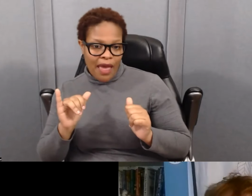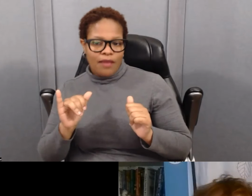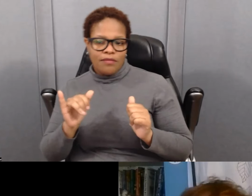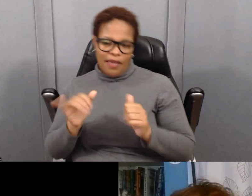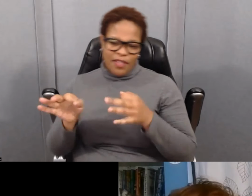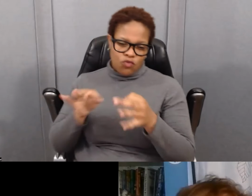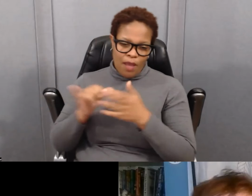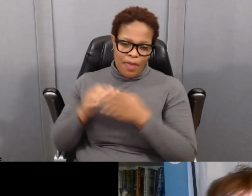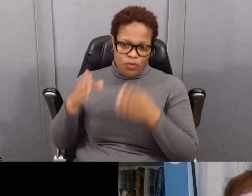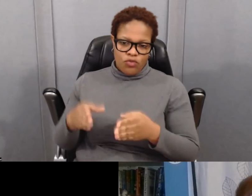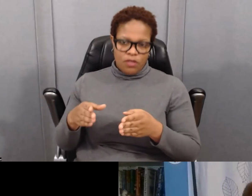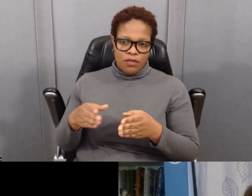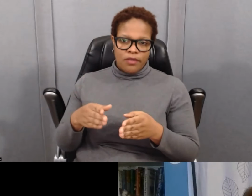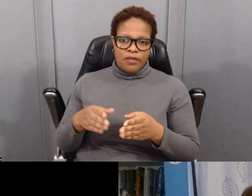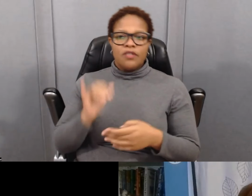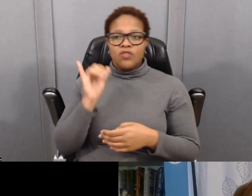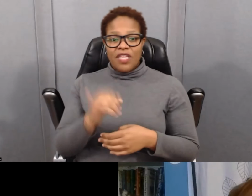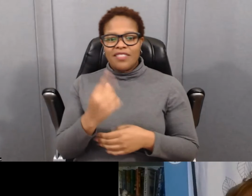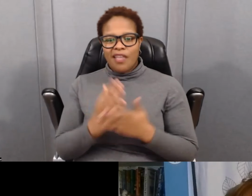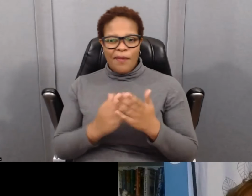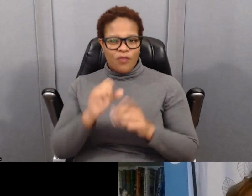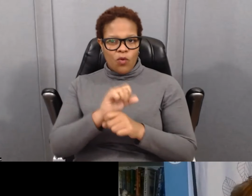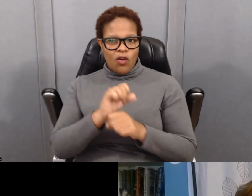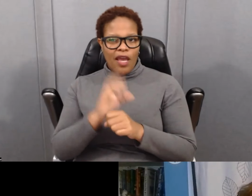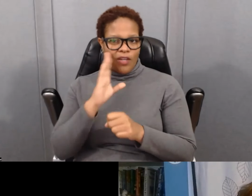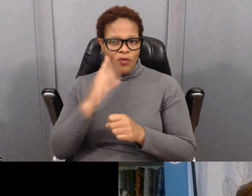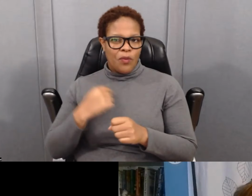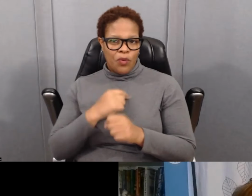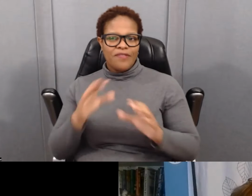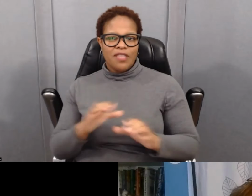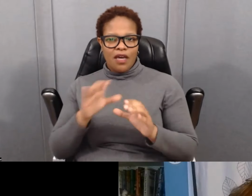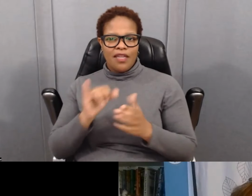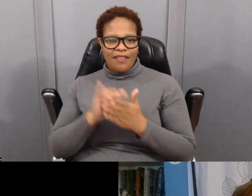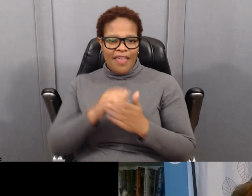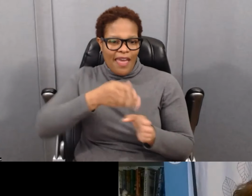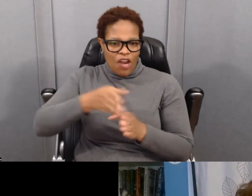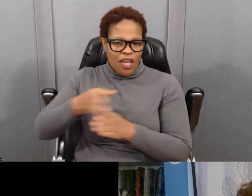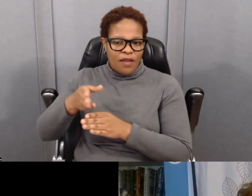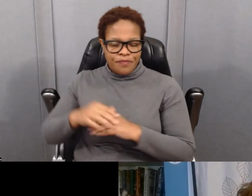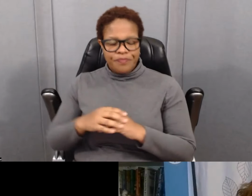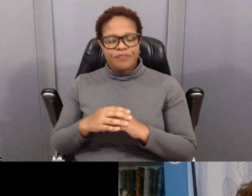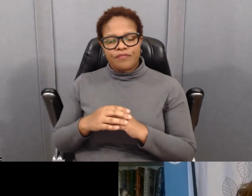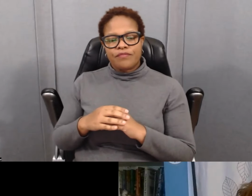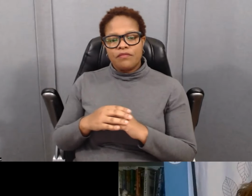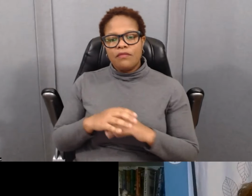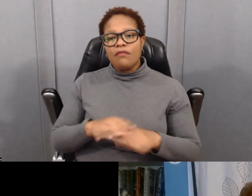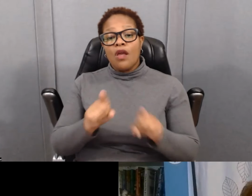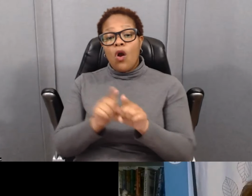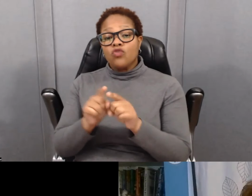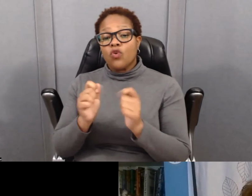So that's some of the work that I know we've done in that area. But then also, especially with live plays, because,